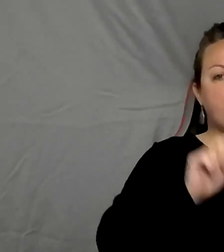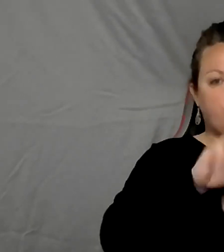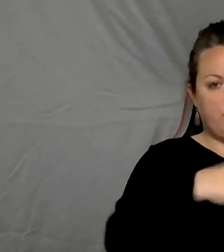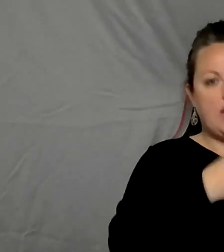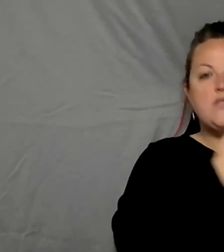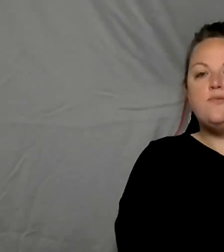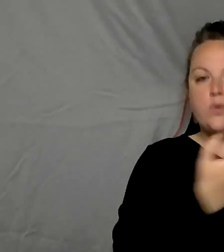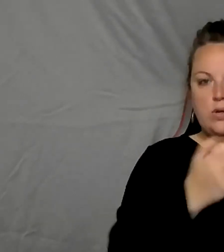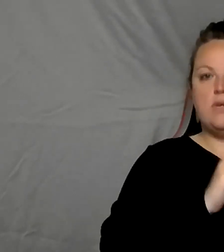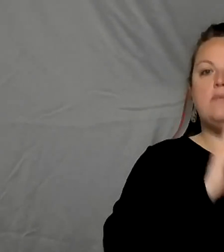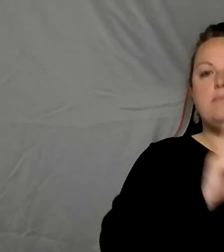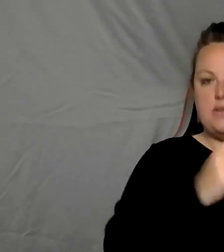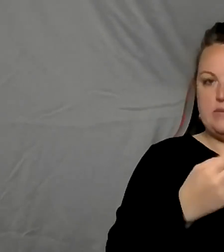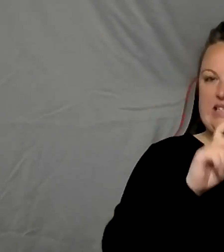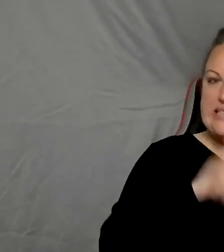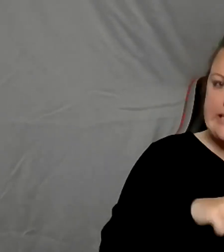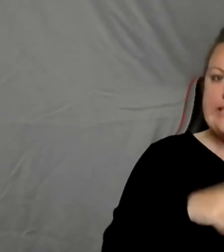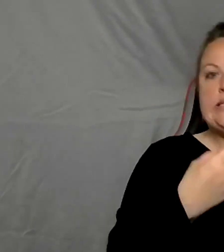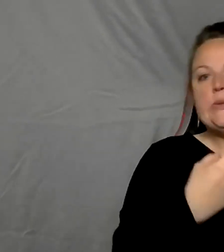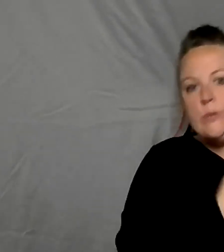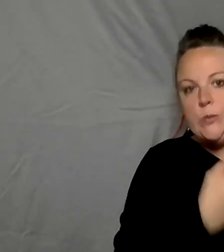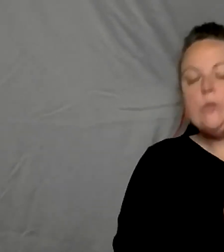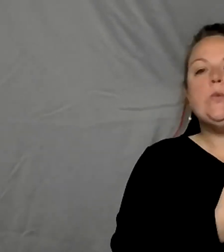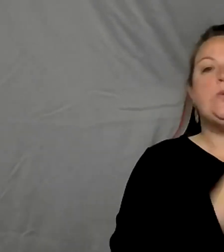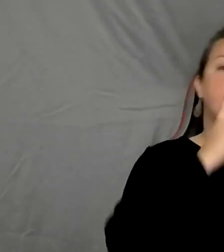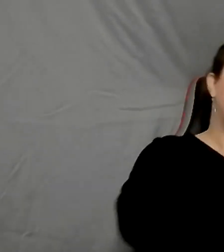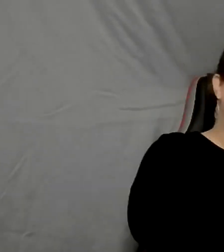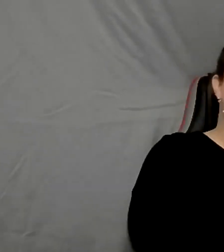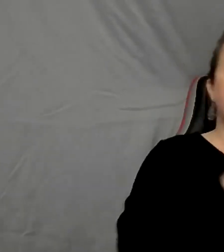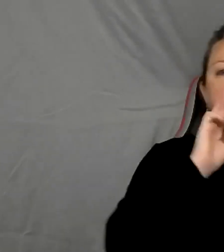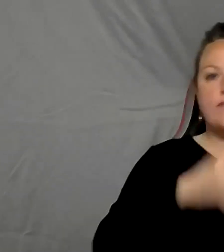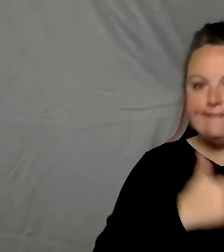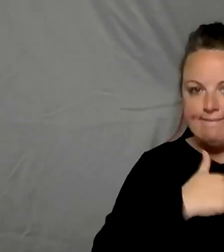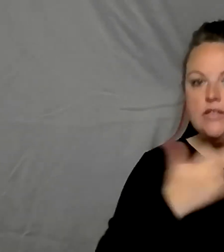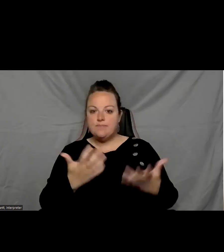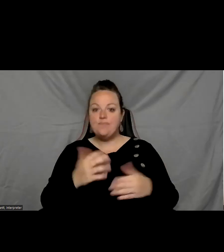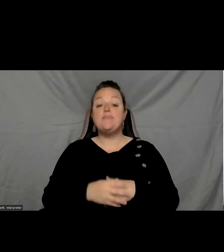need and use. And work with. Now, we're going to hear about youth transition